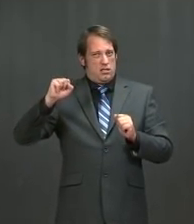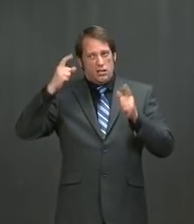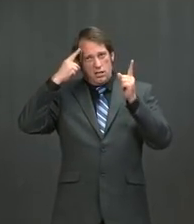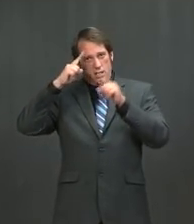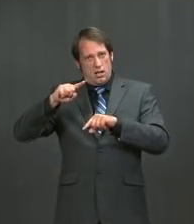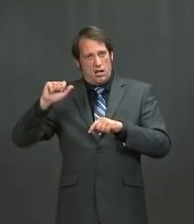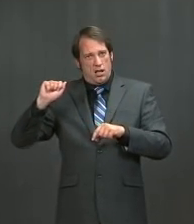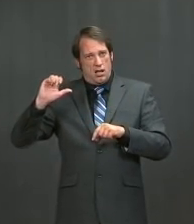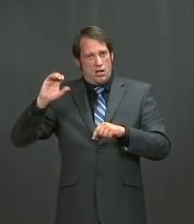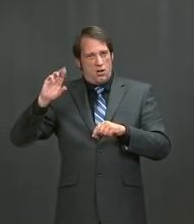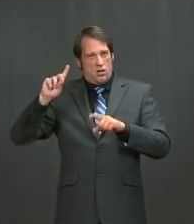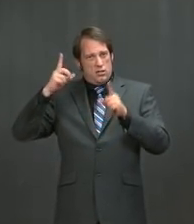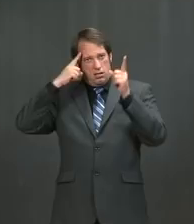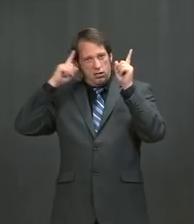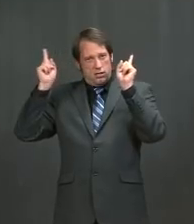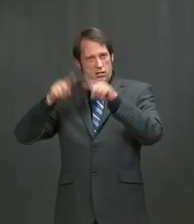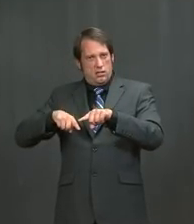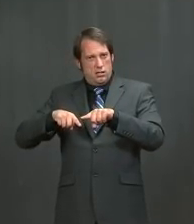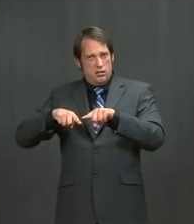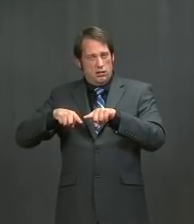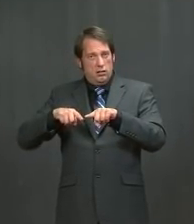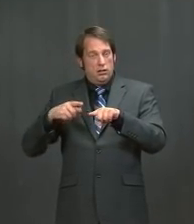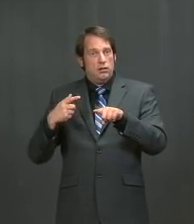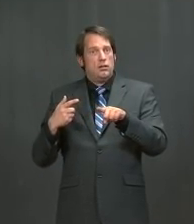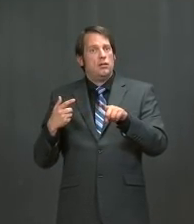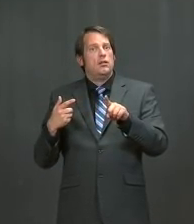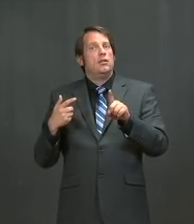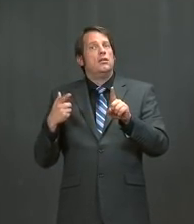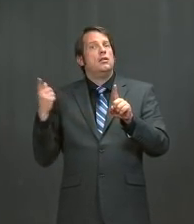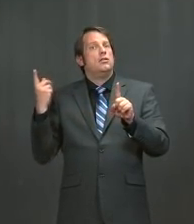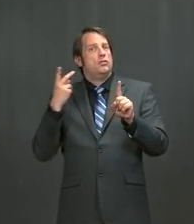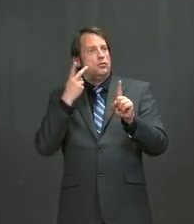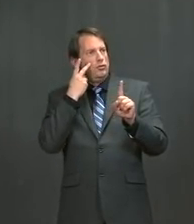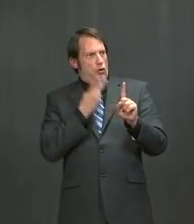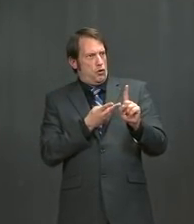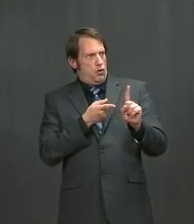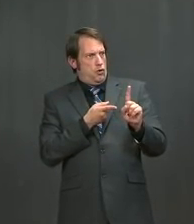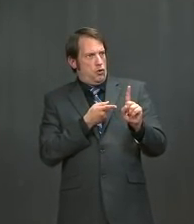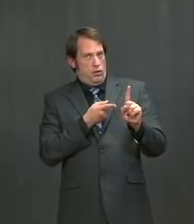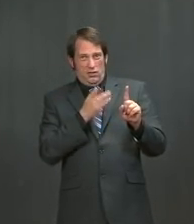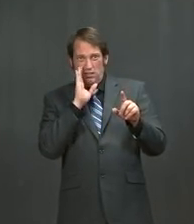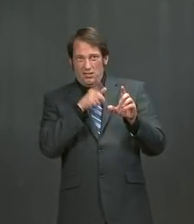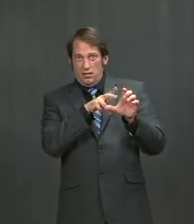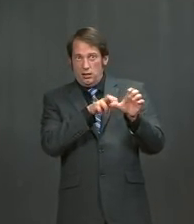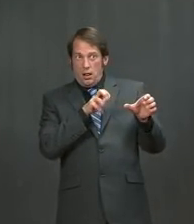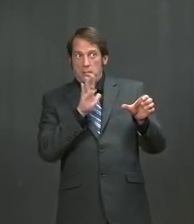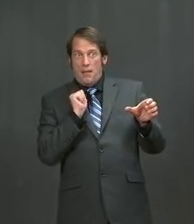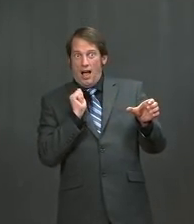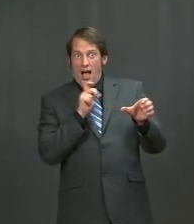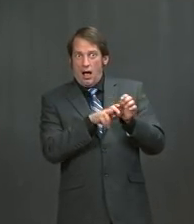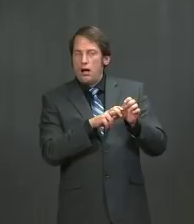When can the public see what those U.S. commitments are going to look like? Ms. Psaki: When -- well, I expect when we have our Climate Summit in a couple of weeks,